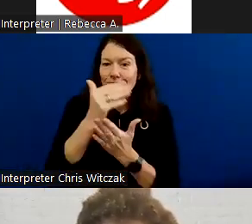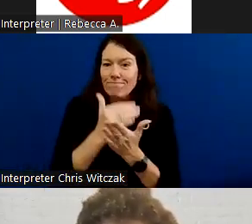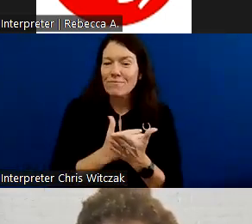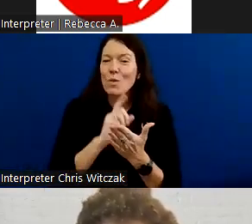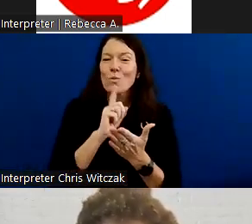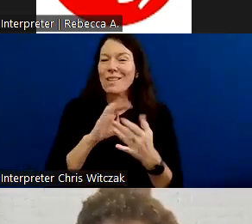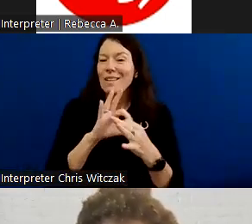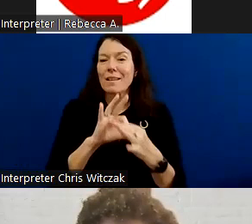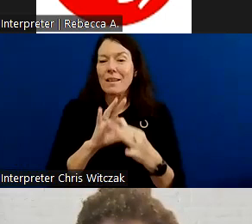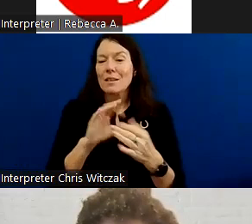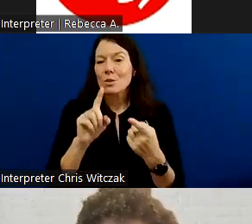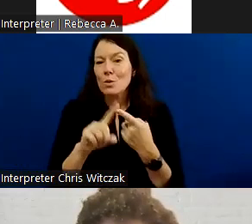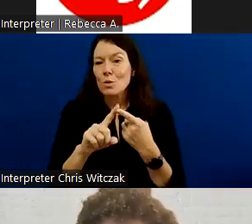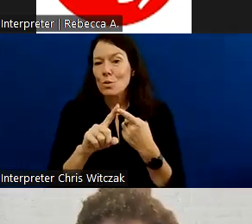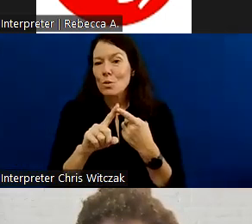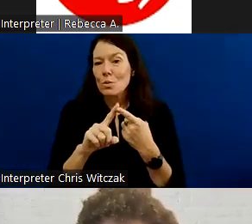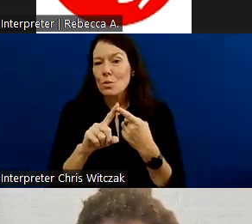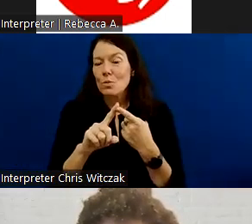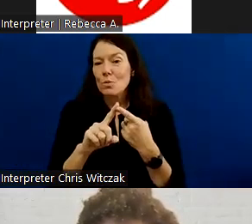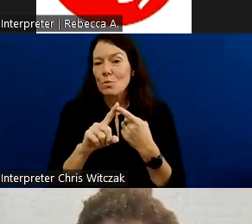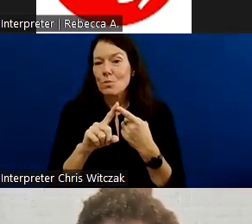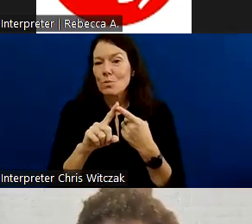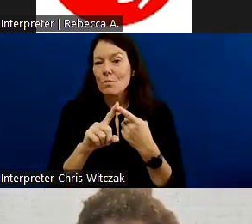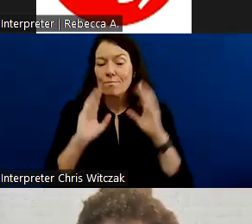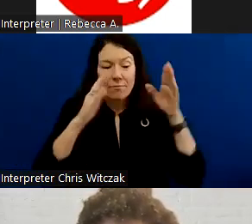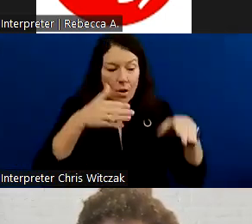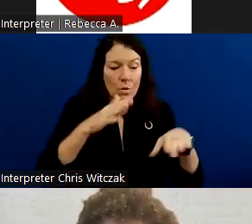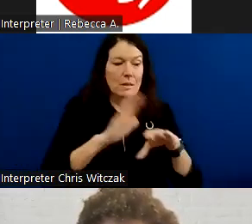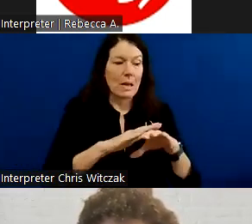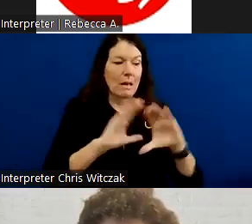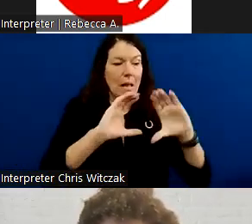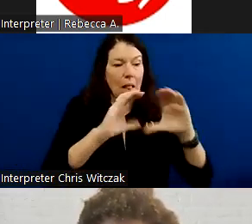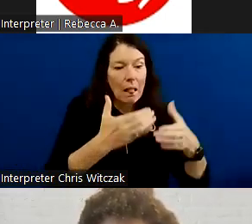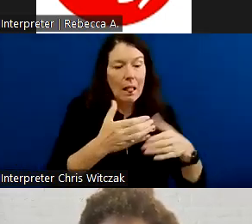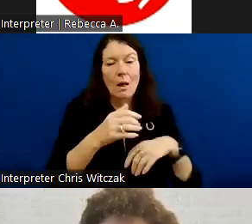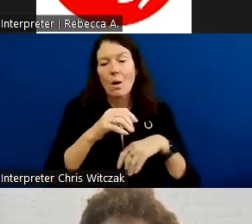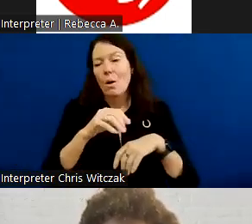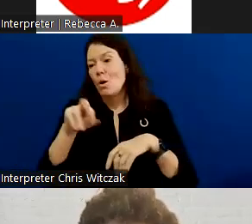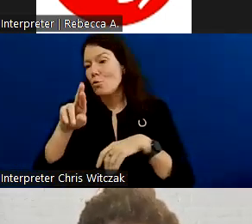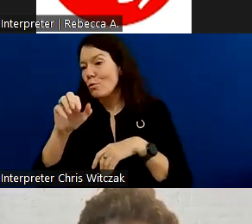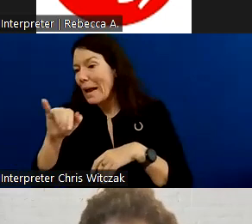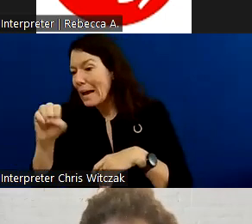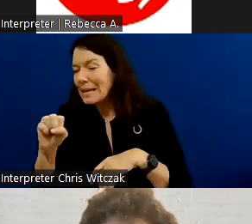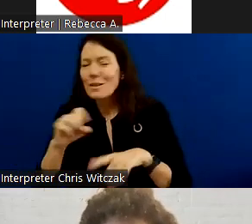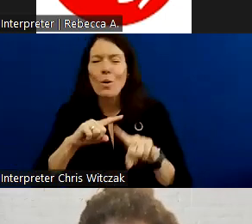do with with socioeconomic class, with race with whatever substance we have access to